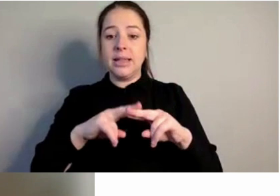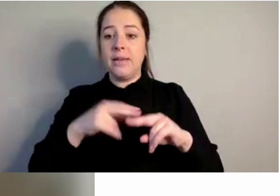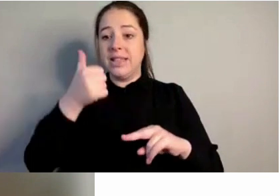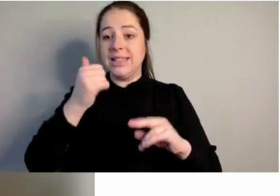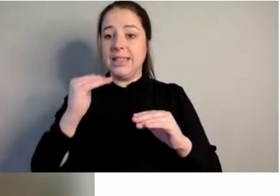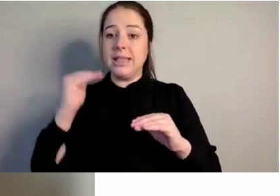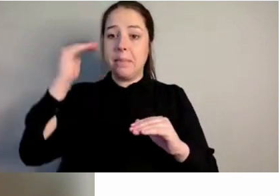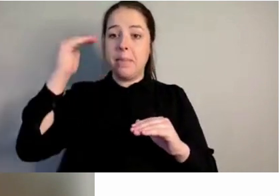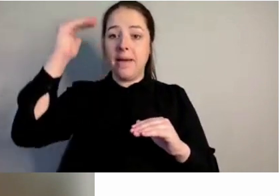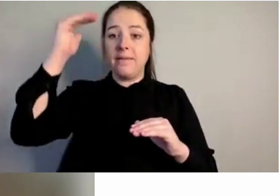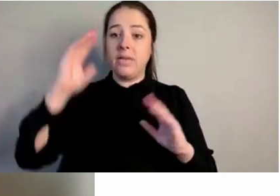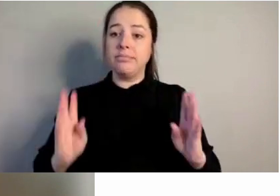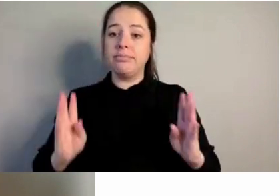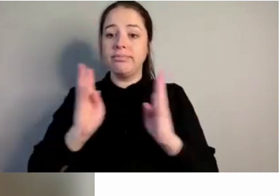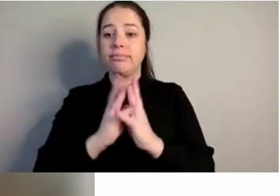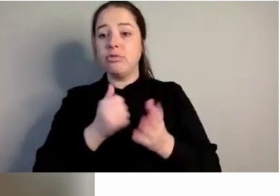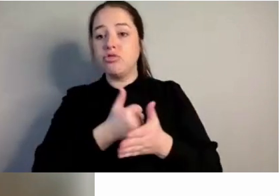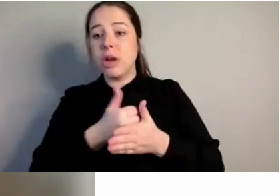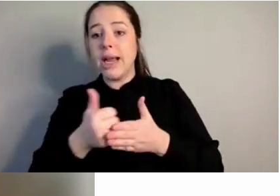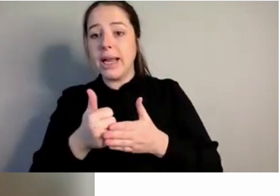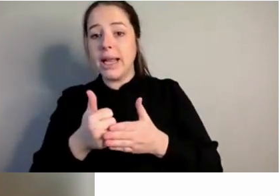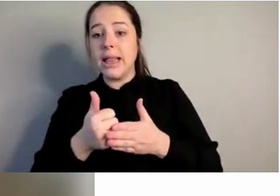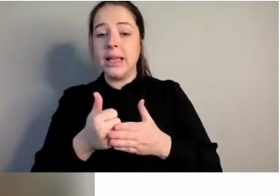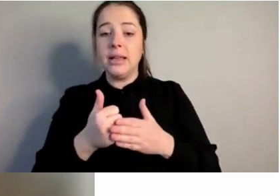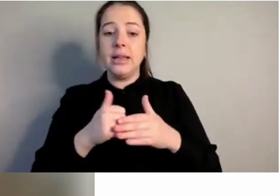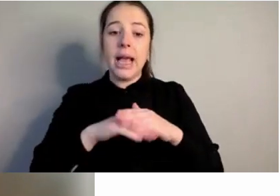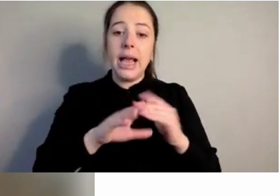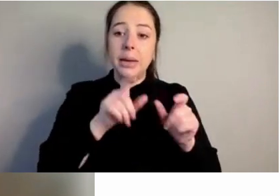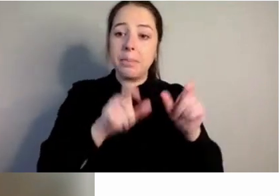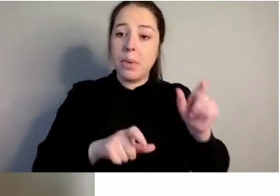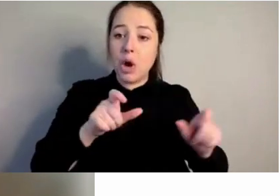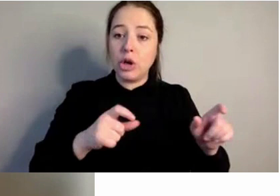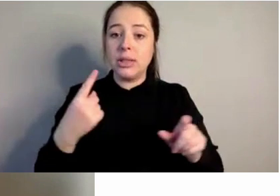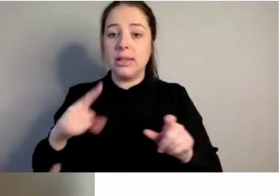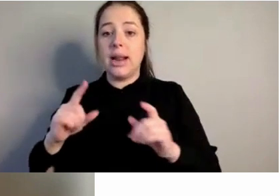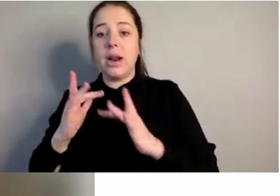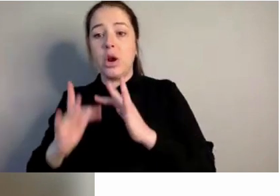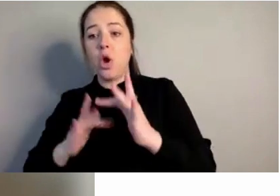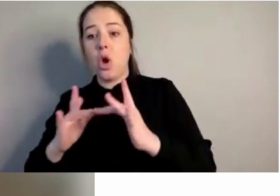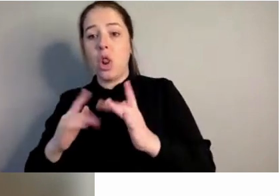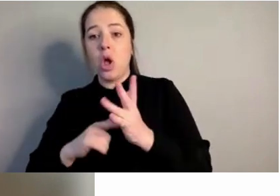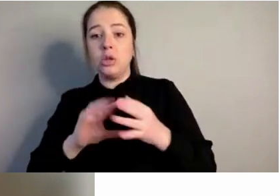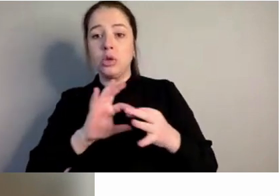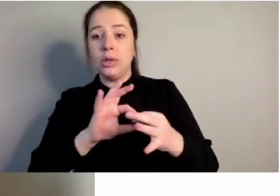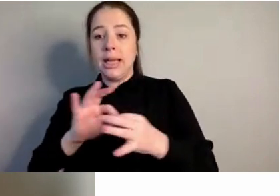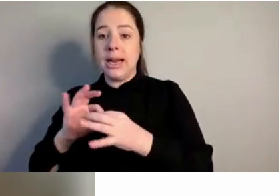come together both regularly in person and virtually to discuss ideas and connect. It's a great way to find out what's happening